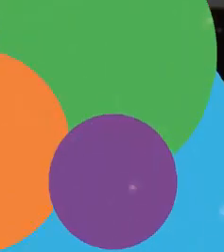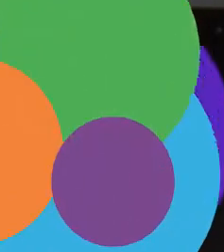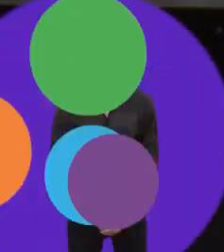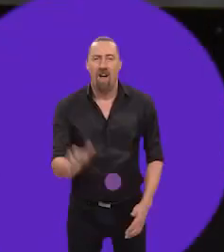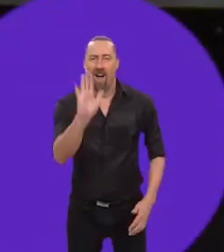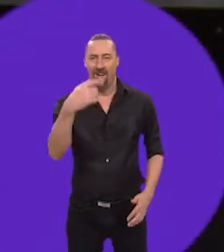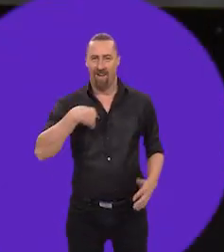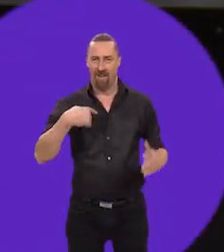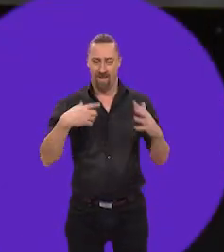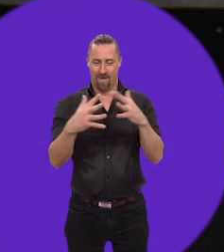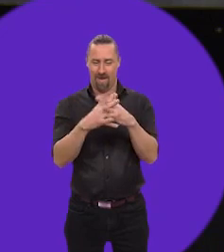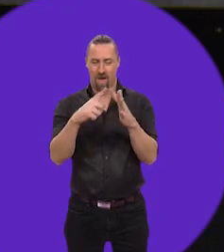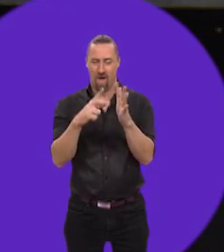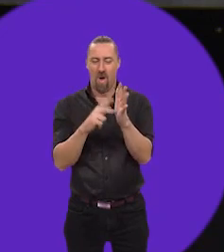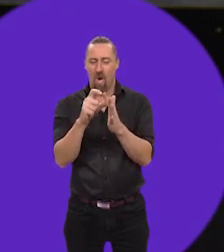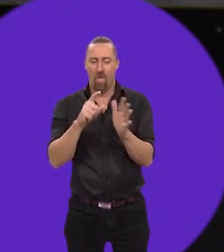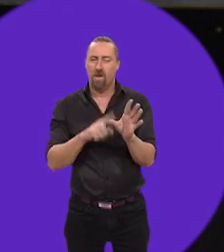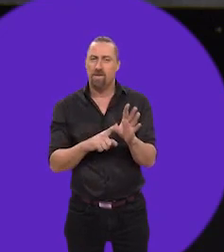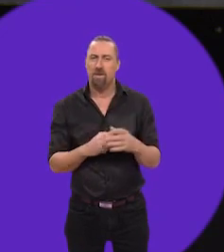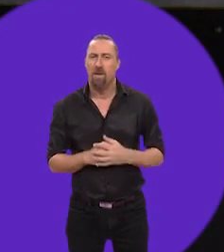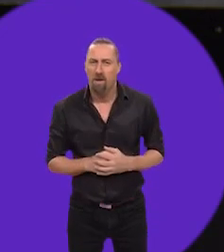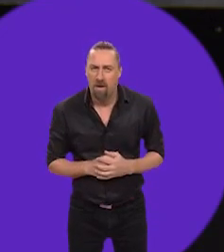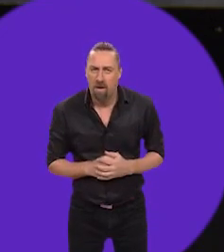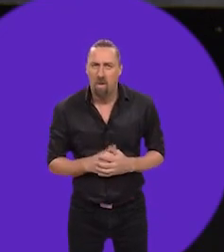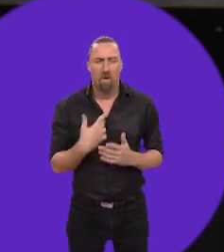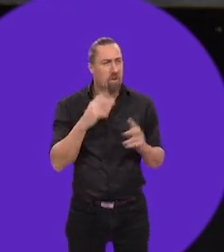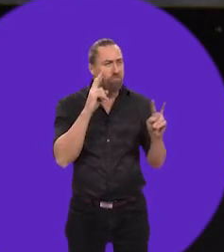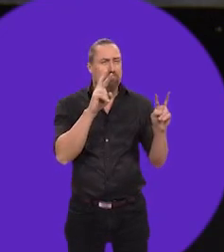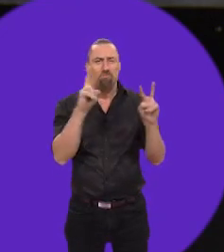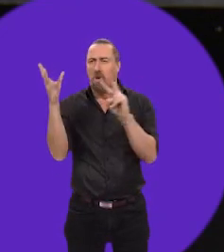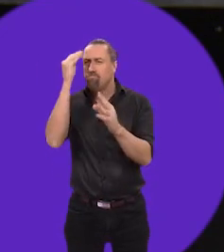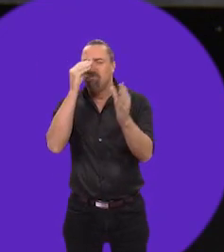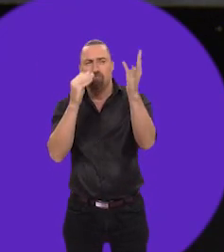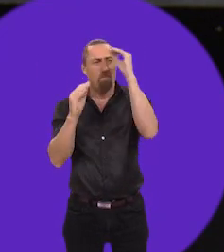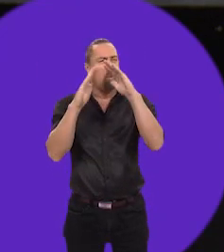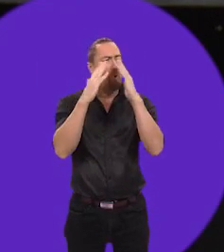Hi, I'm Wendy. We can learn a lot about our world from reading books.